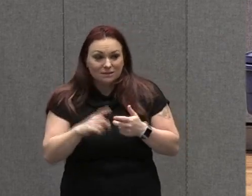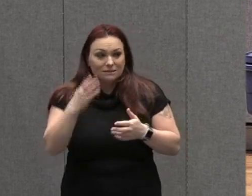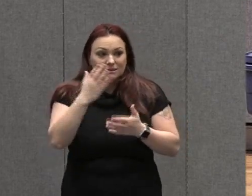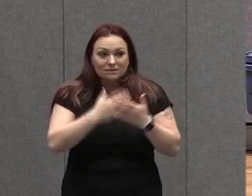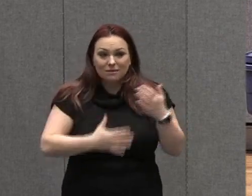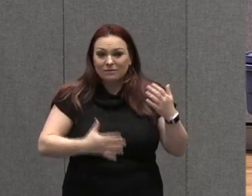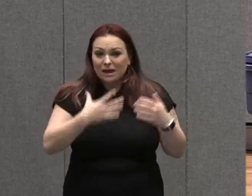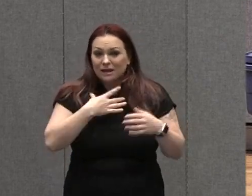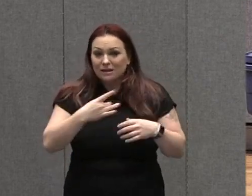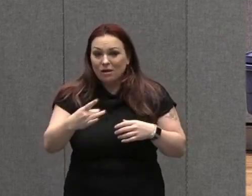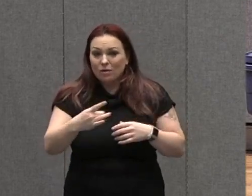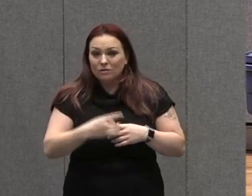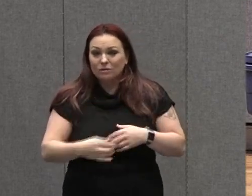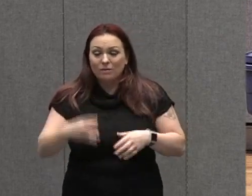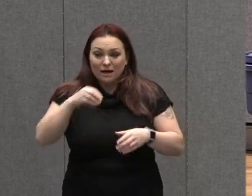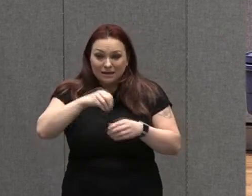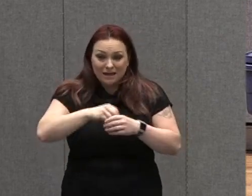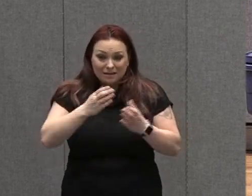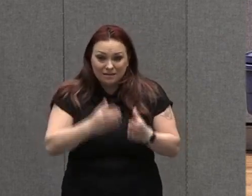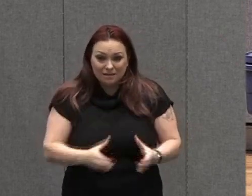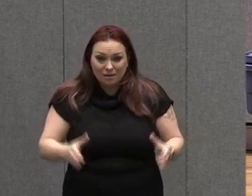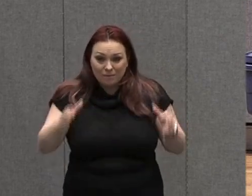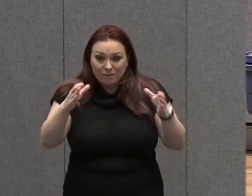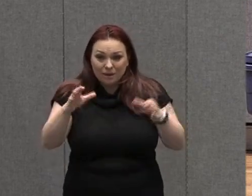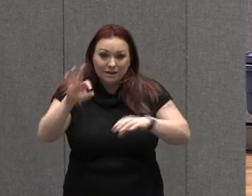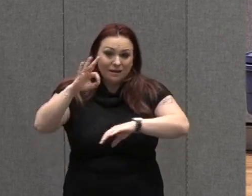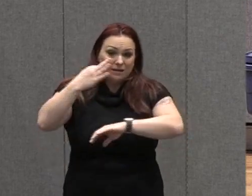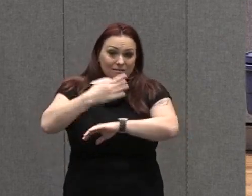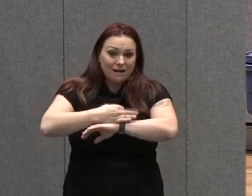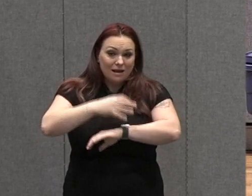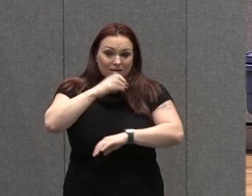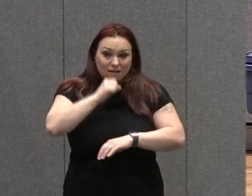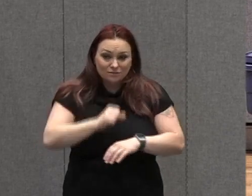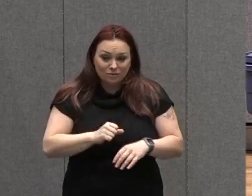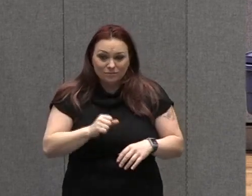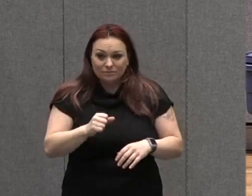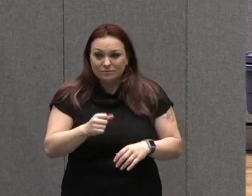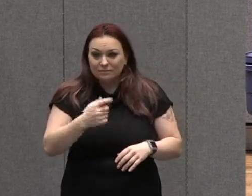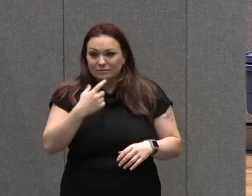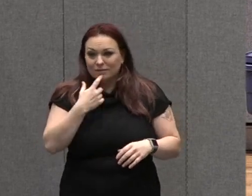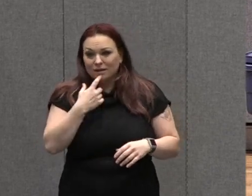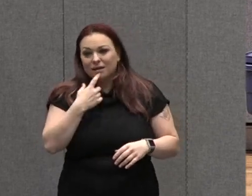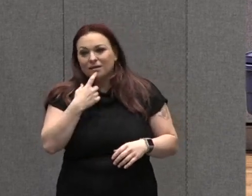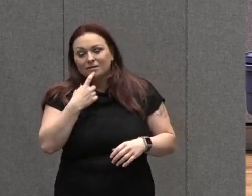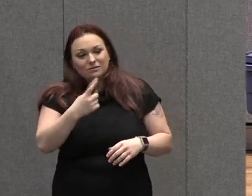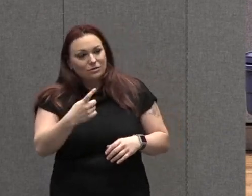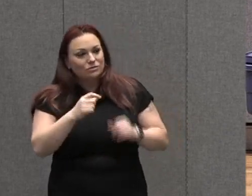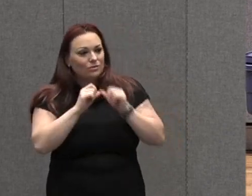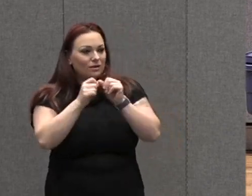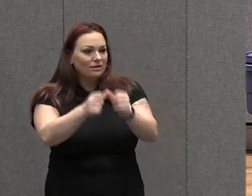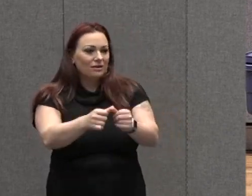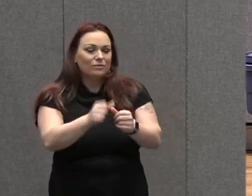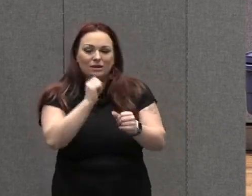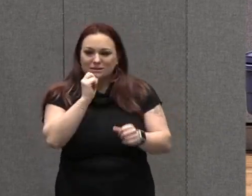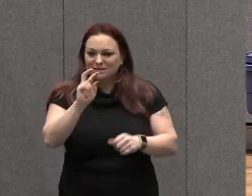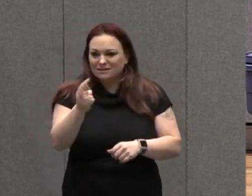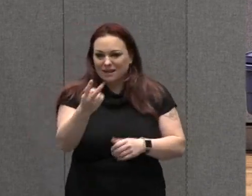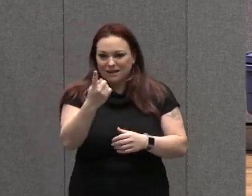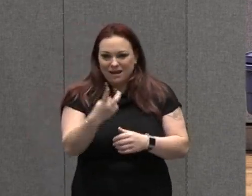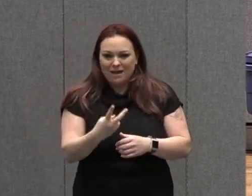some like it in the pot nine days old. I told you that it went on and we weren't going to do the second half but I forgot. - That's okay.